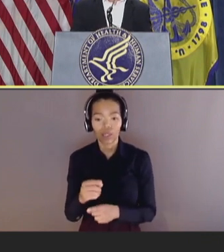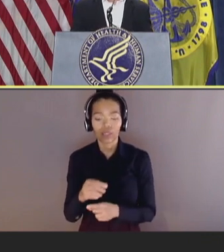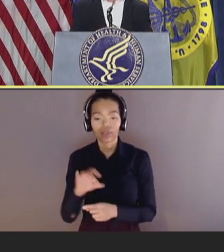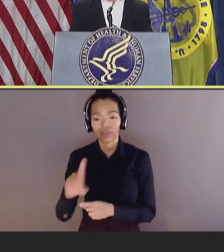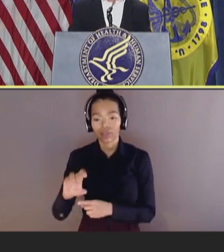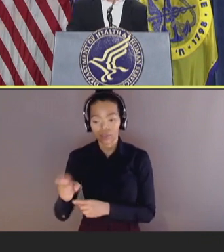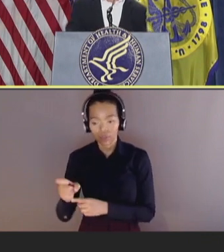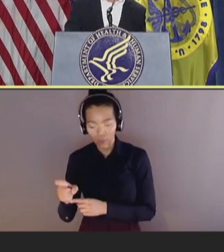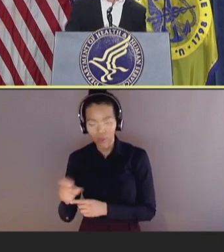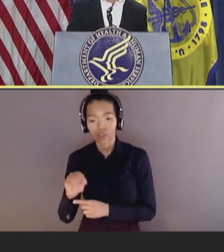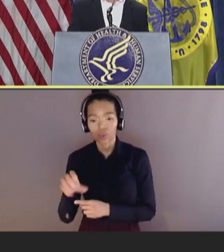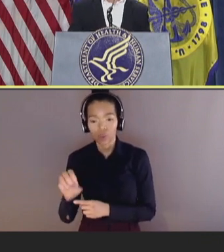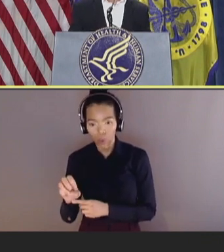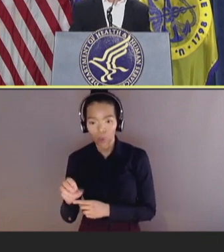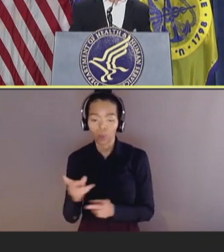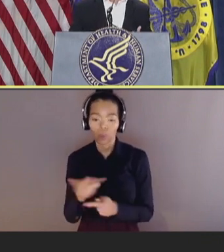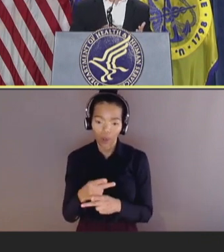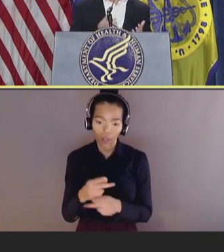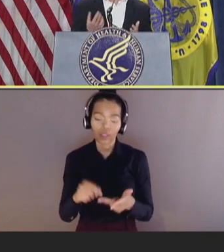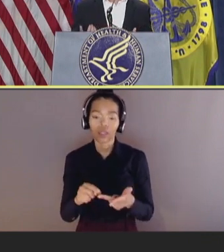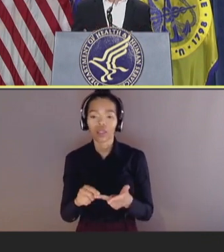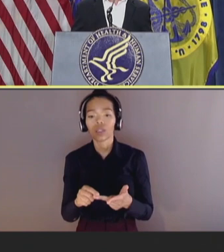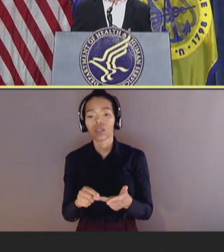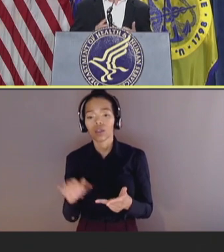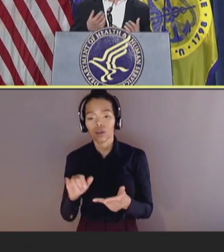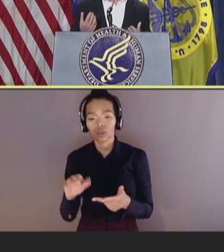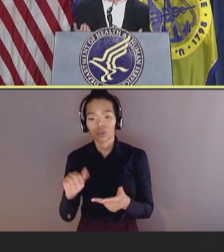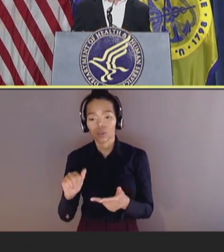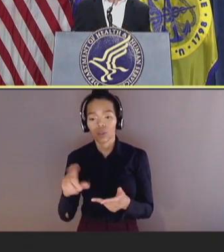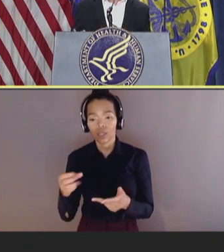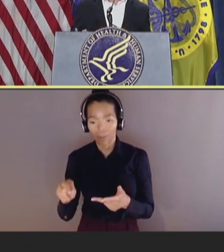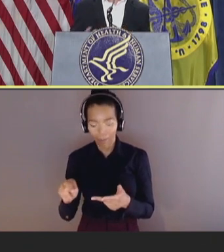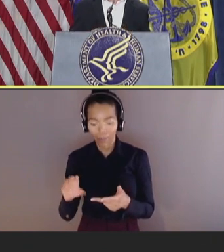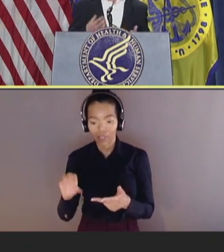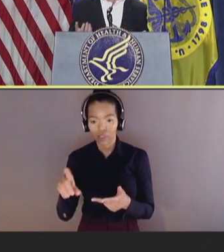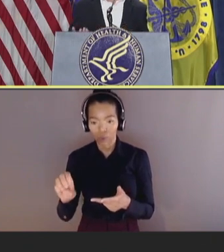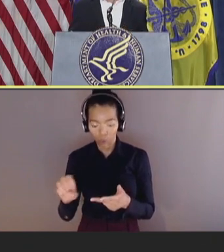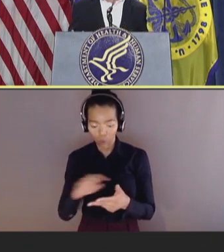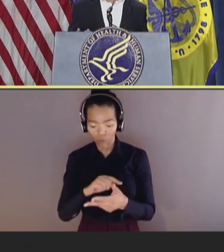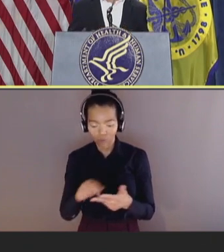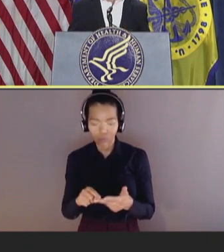and the correct administration code. And all of that is going to eventually form the payment rate